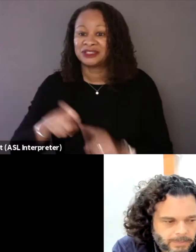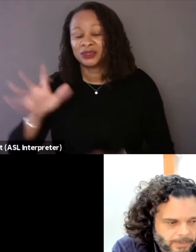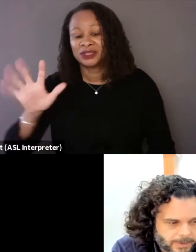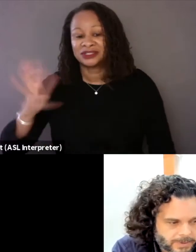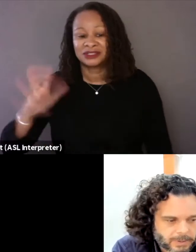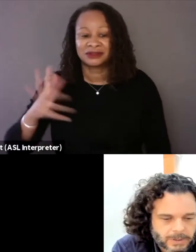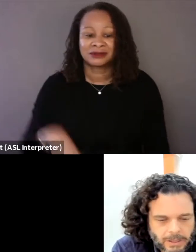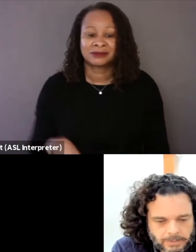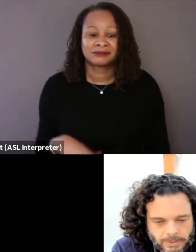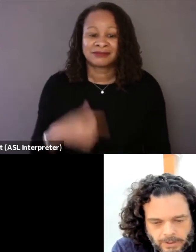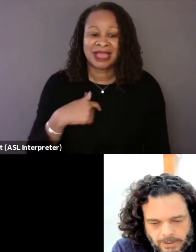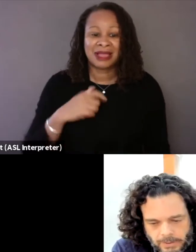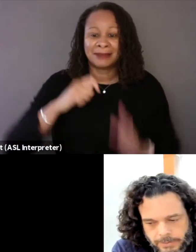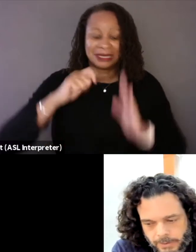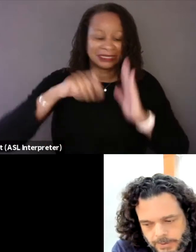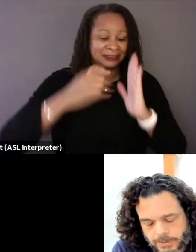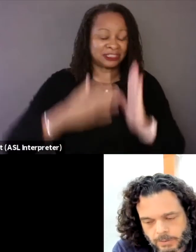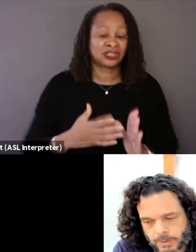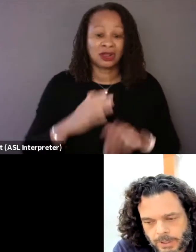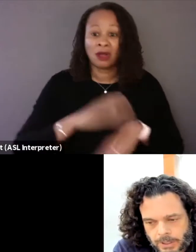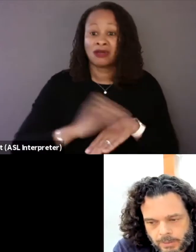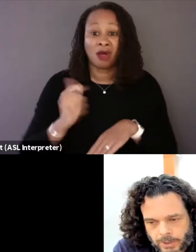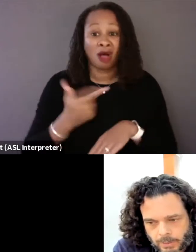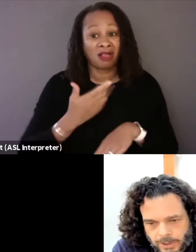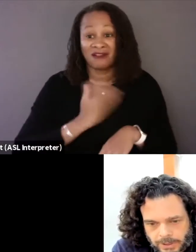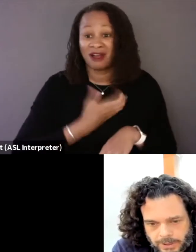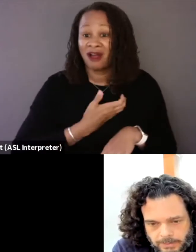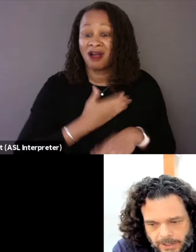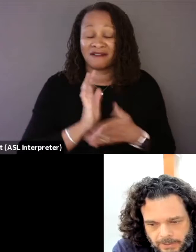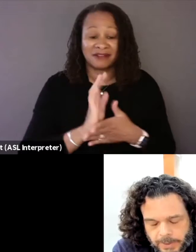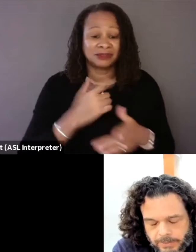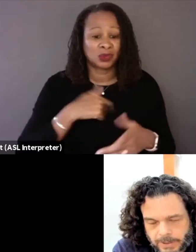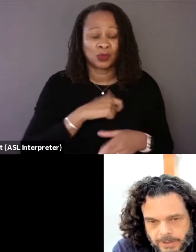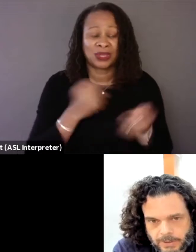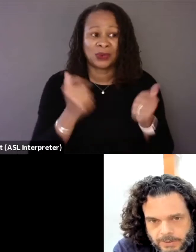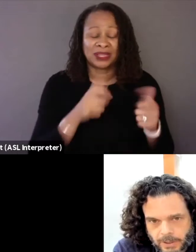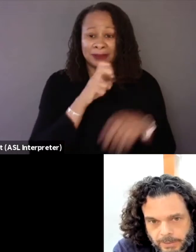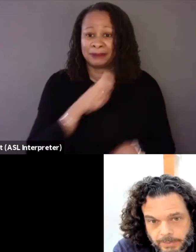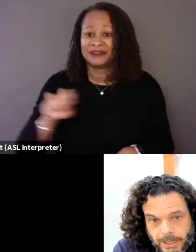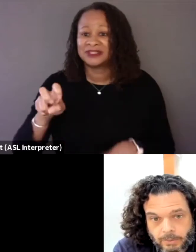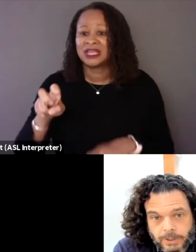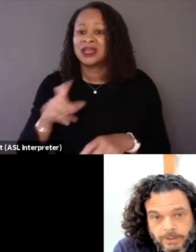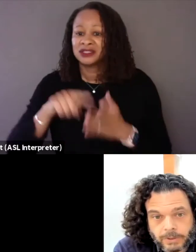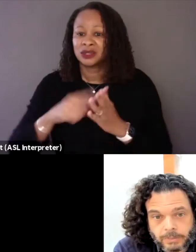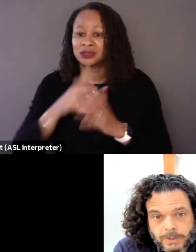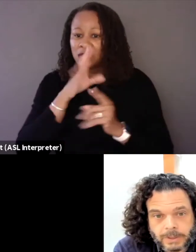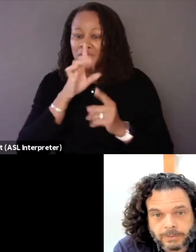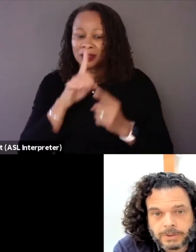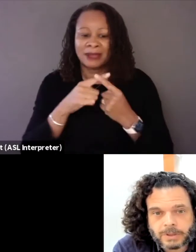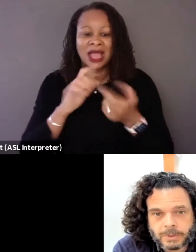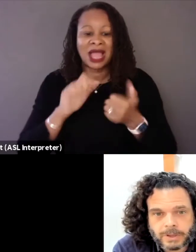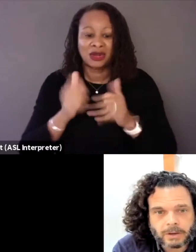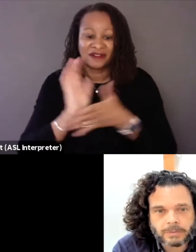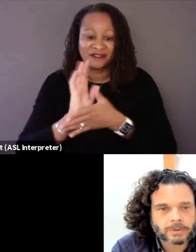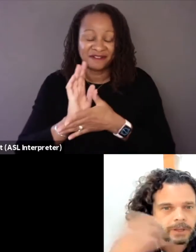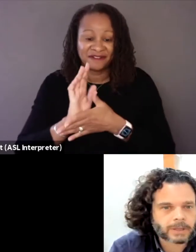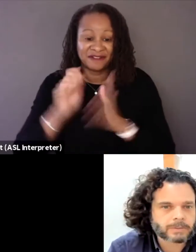I'm a cinematographer on all of our films, and so we quickly kind of pivoted and started talking about how are we going to film this. For a cinematographer of like,